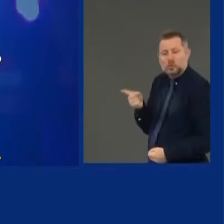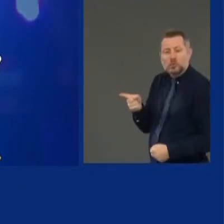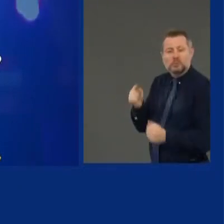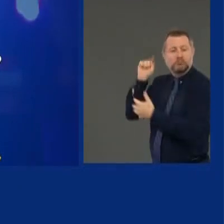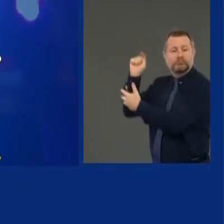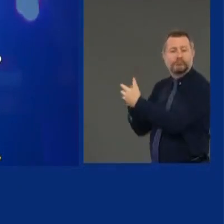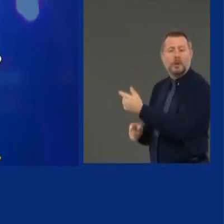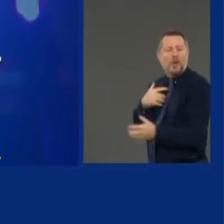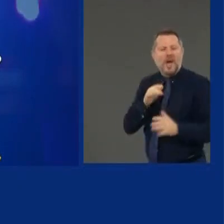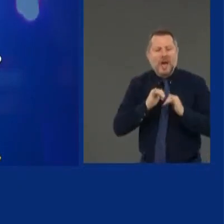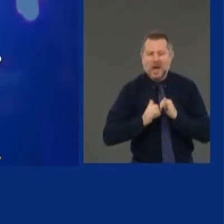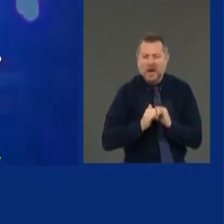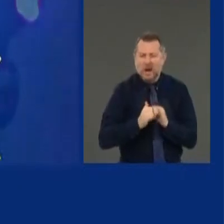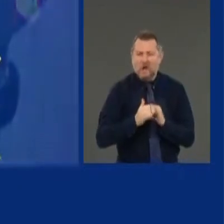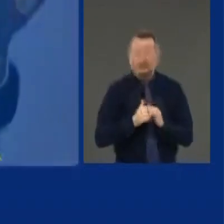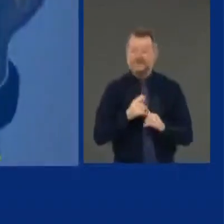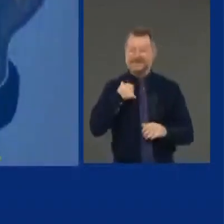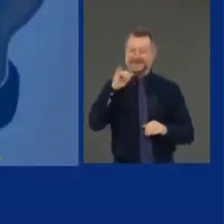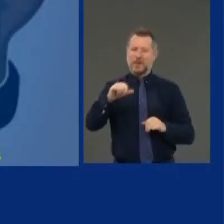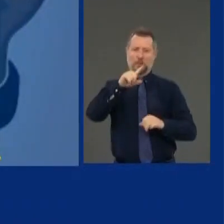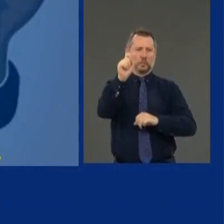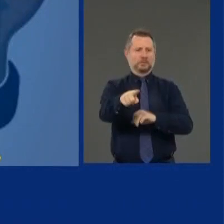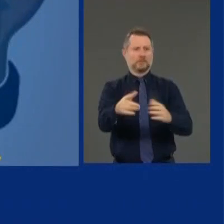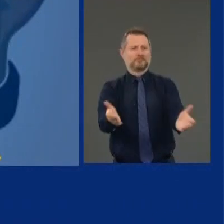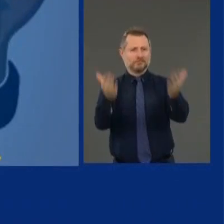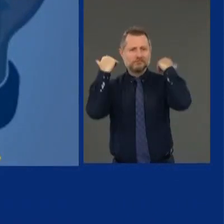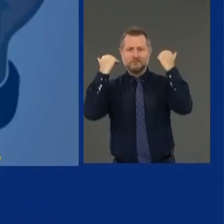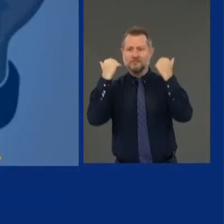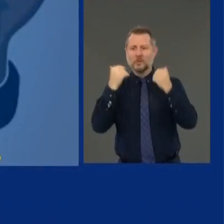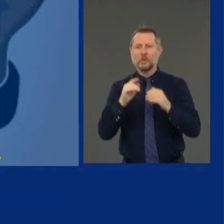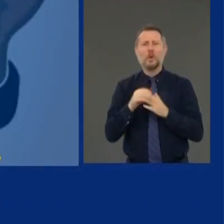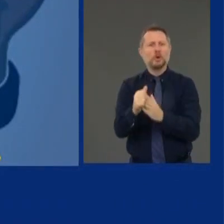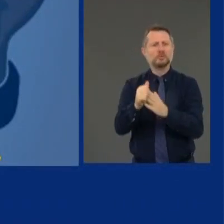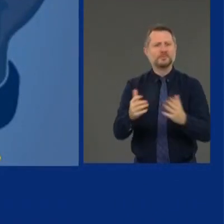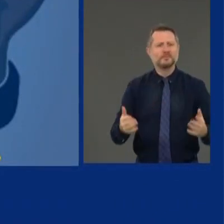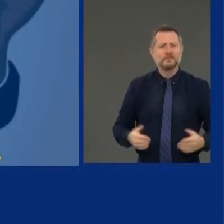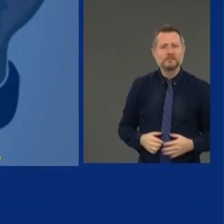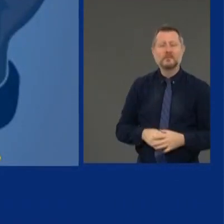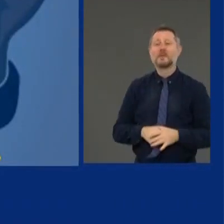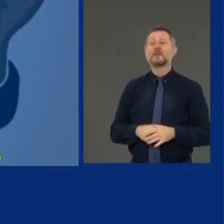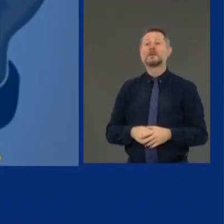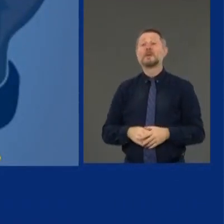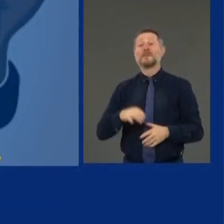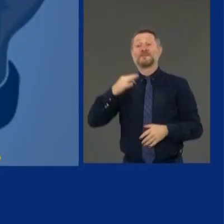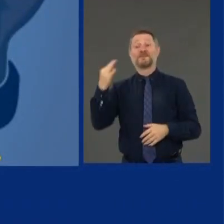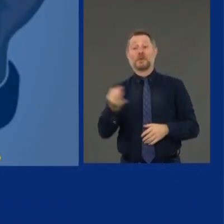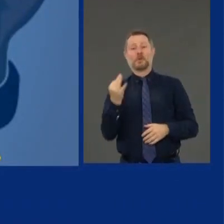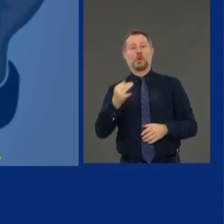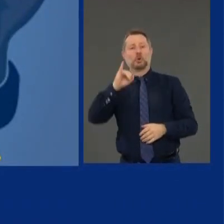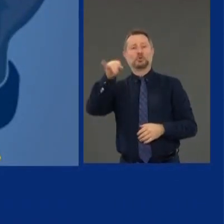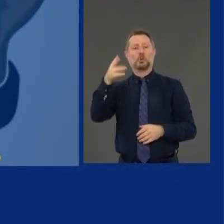WHAT ARE YOU FOR? AND HOW DO WE DO IT?